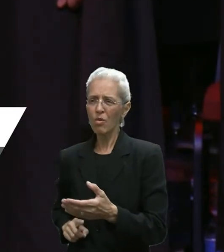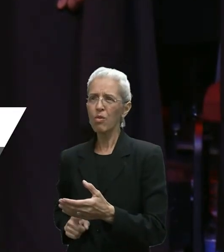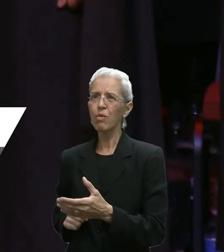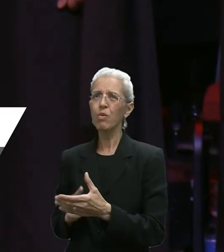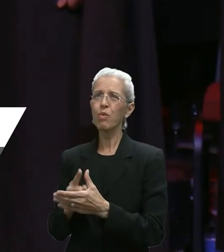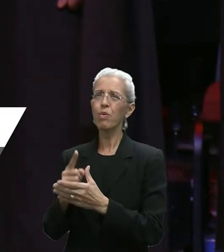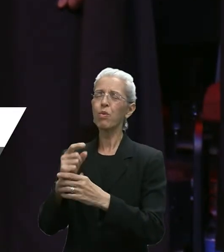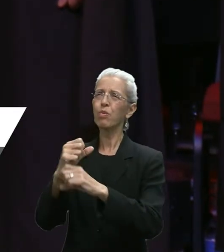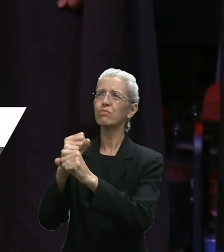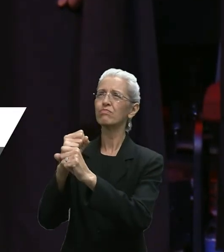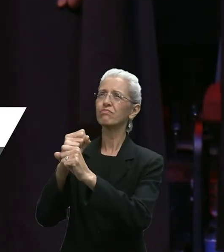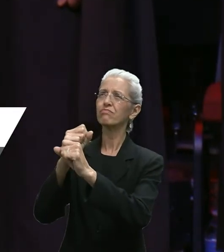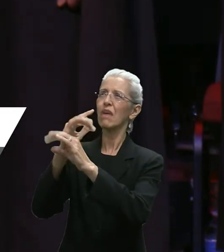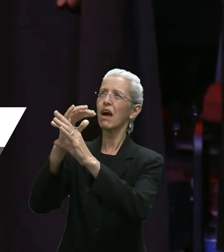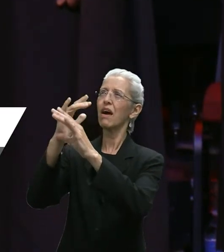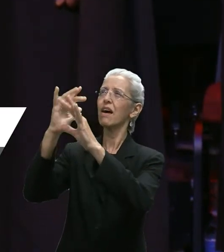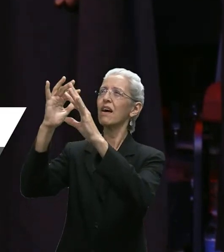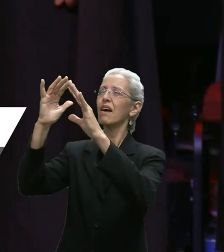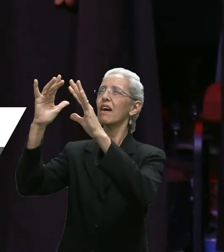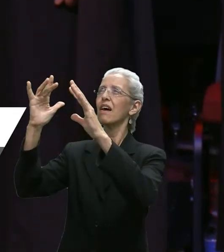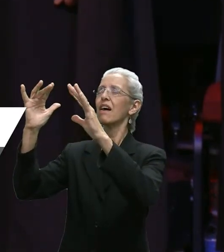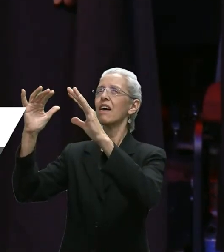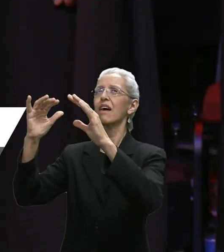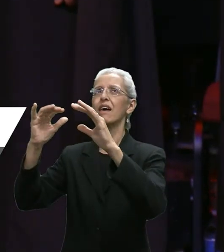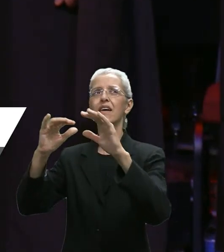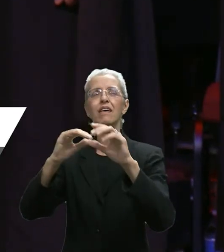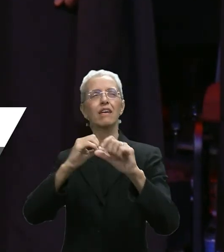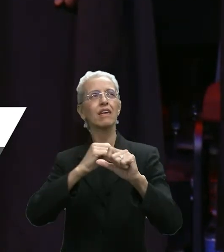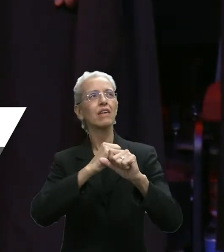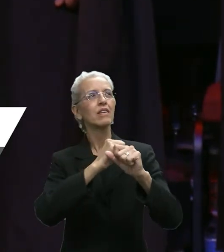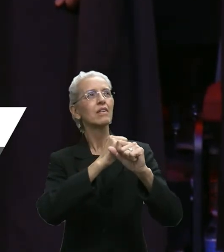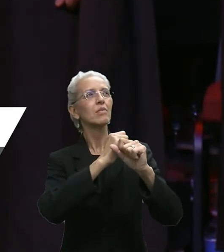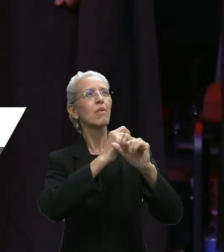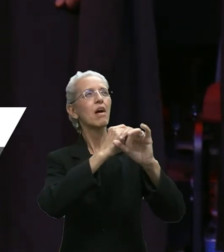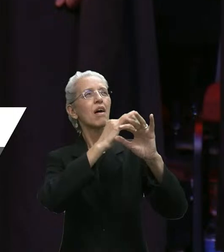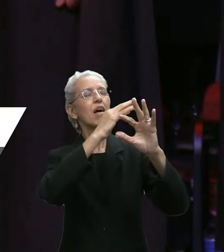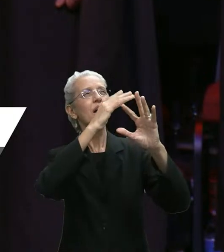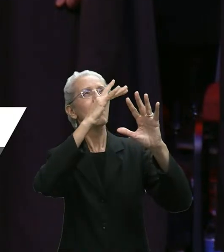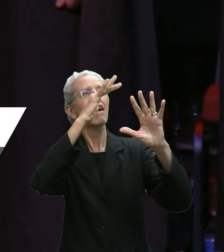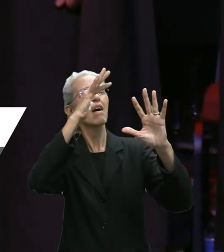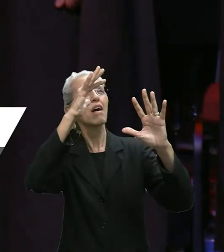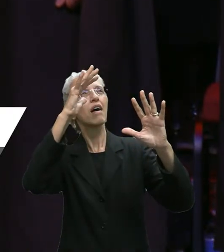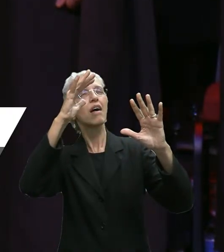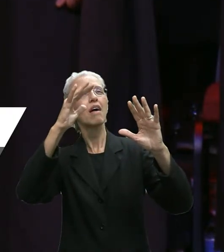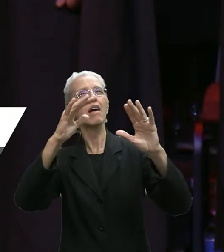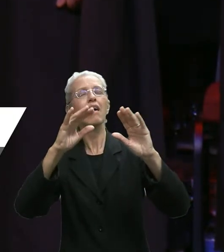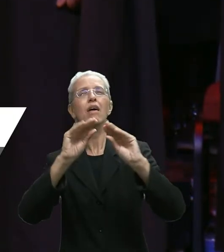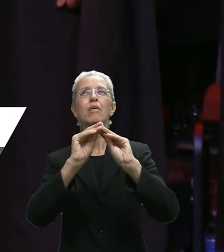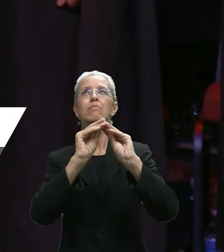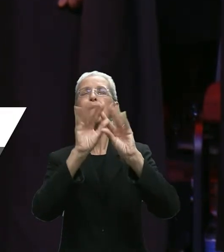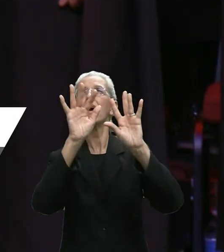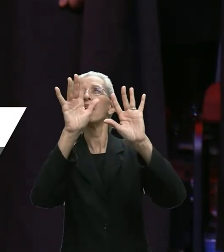Please rise for the the commencement presentation of of colors. Remain standing for the pledge of allegiance